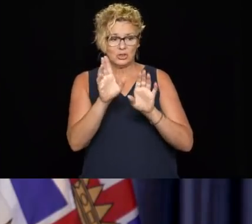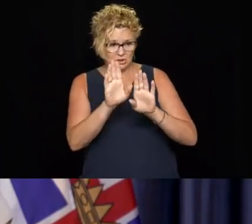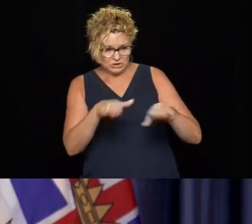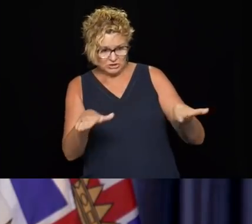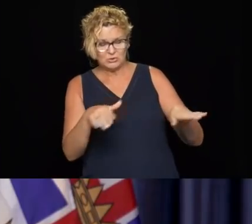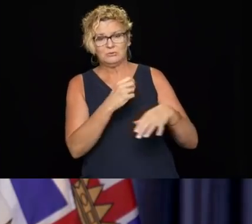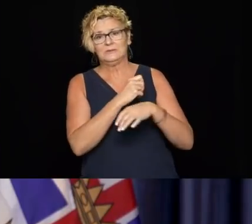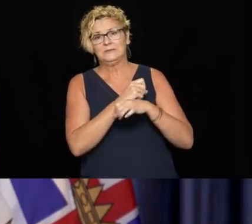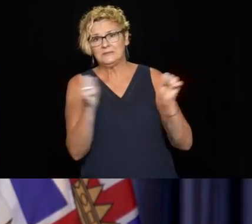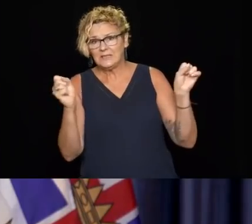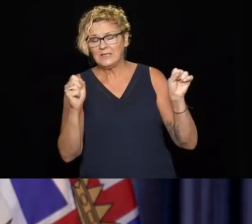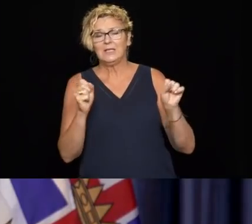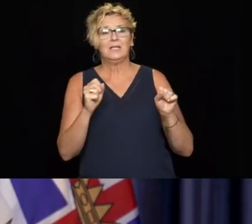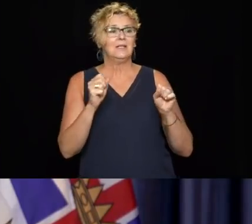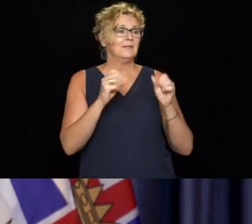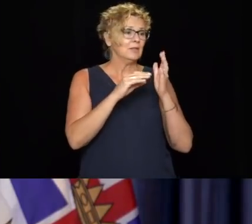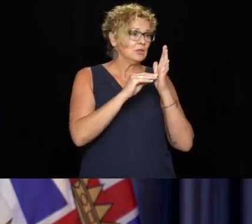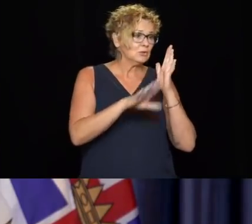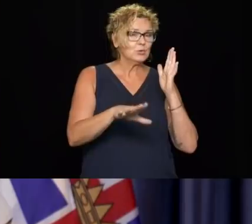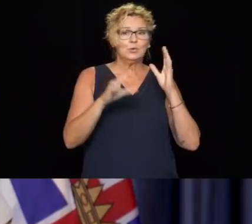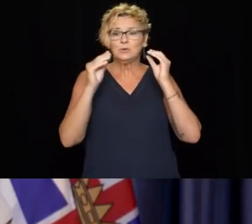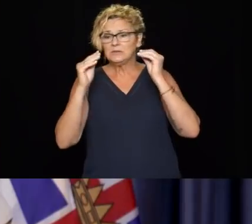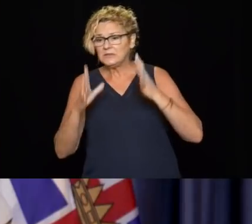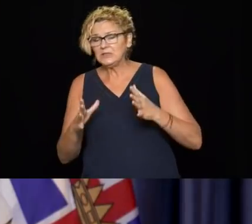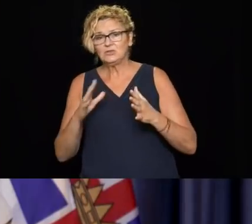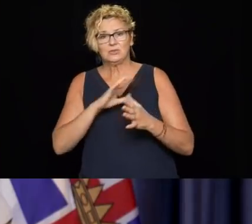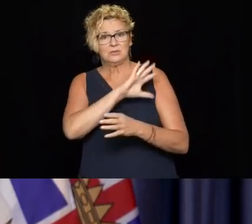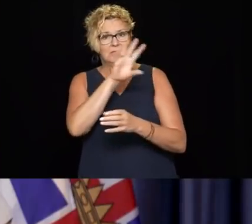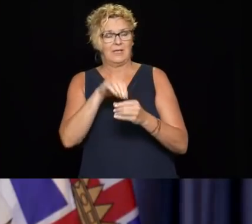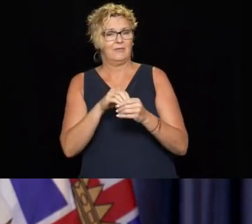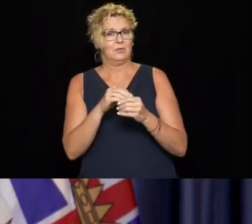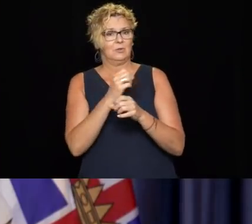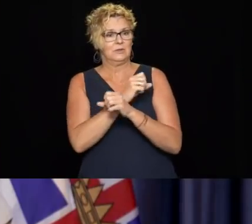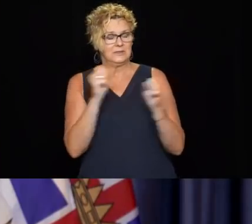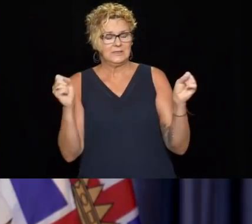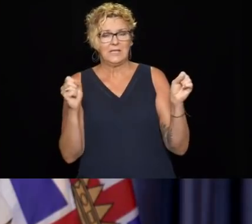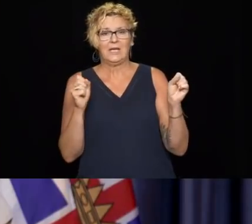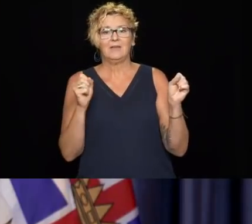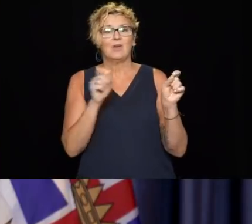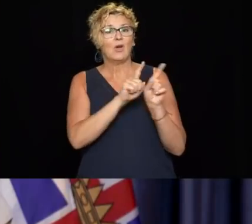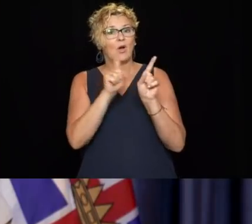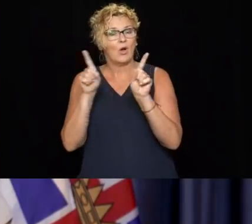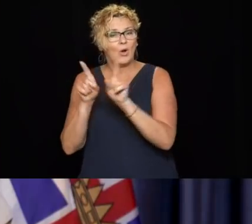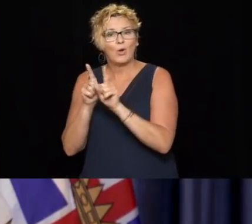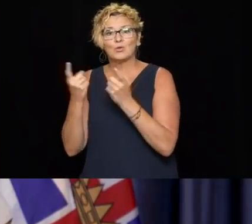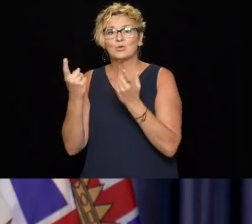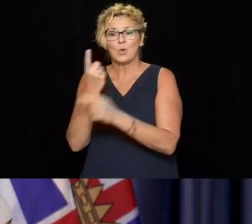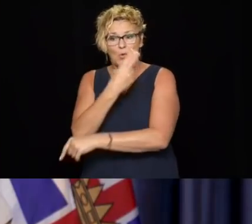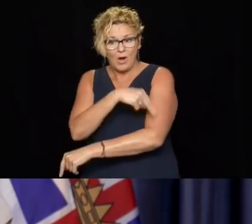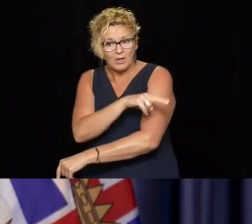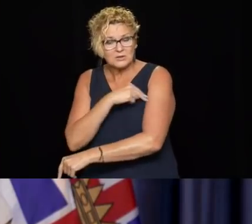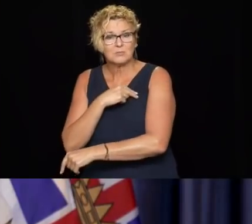systems that are particularly anxious. I want everyone to know in British Columbia we will do everything we can to keep people safe,